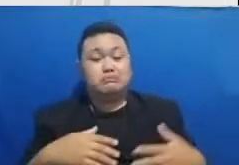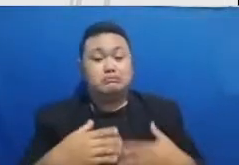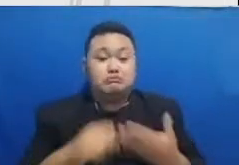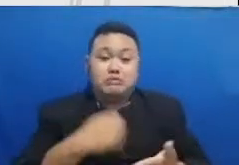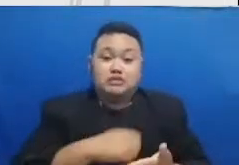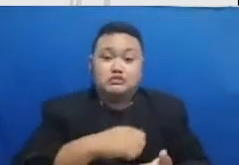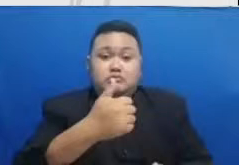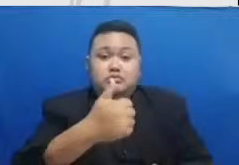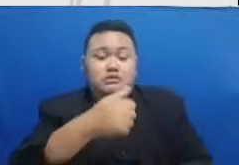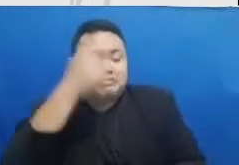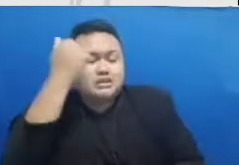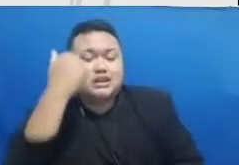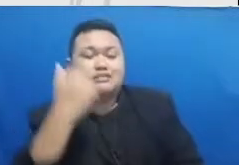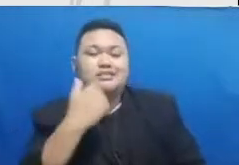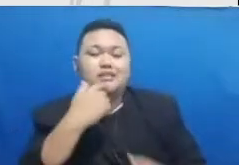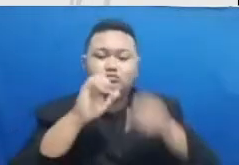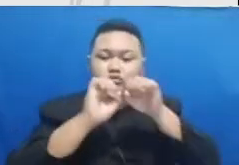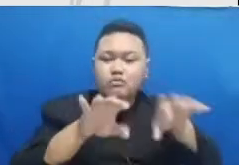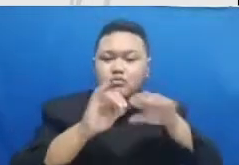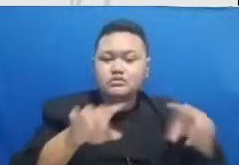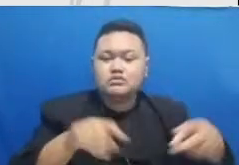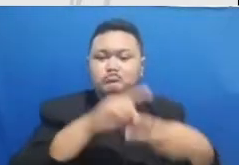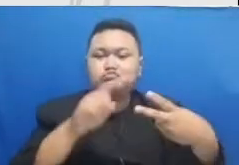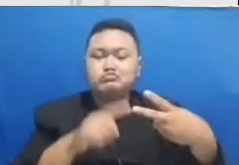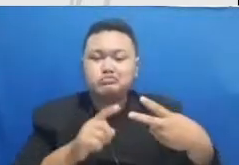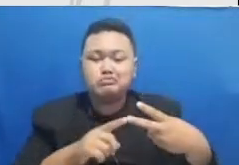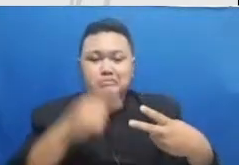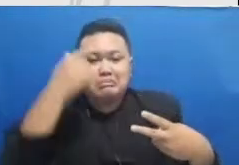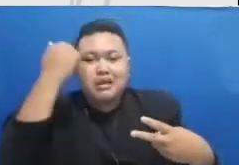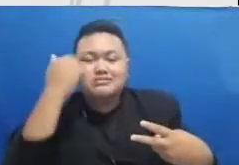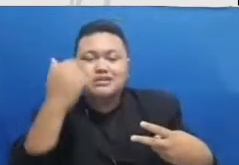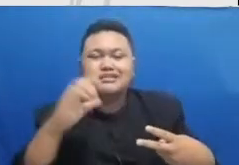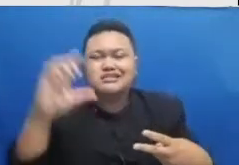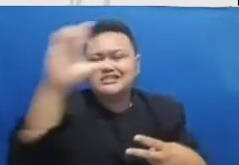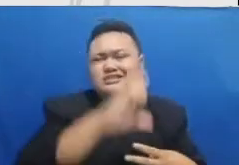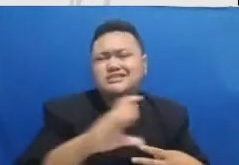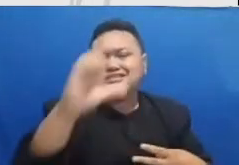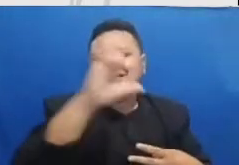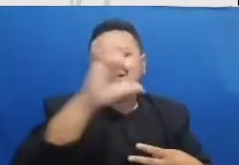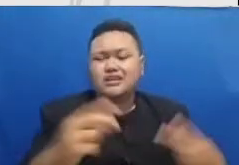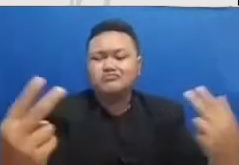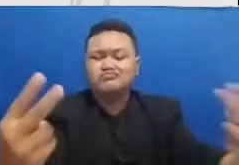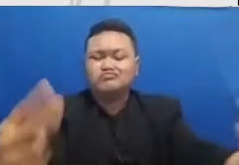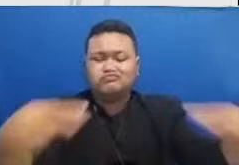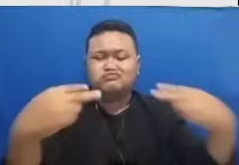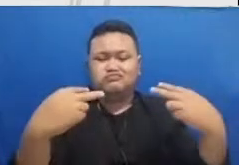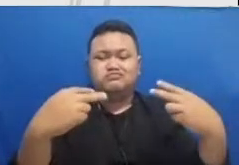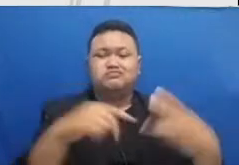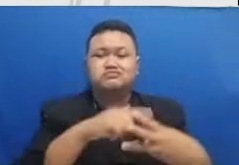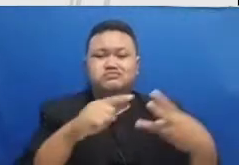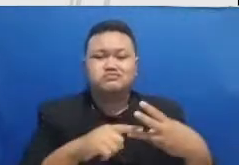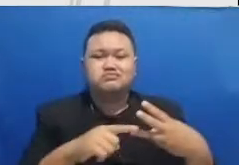about finding their audience. This is the season for looking for communication strategies. what